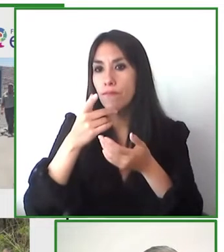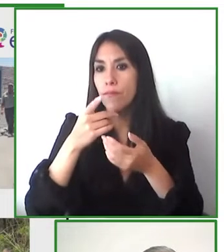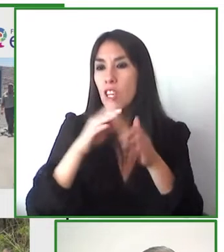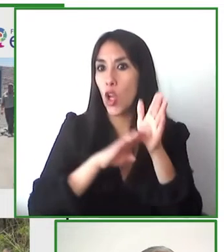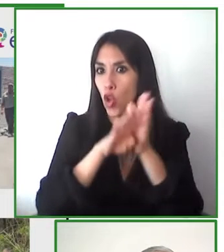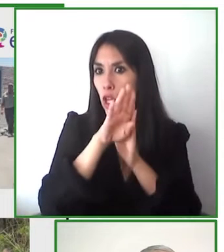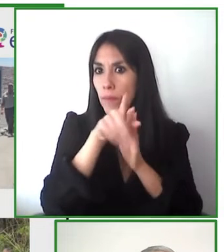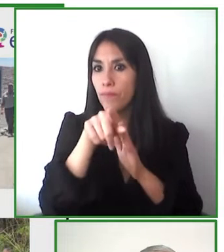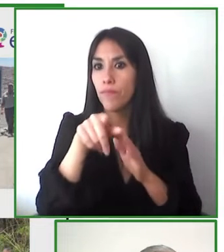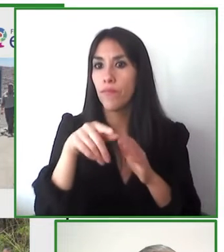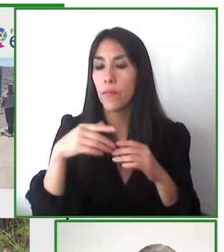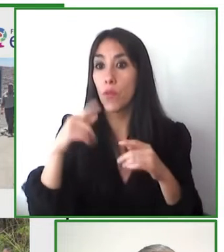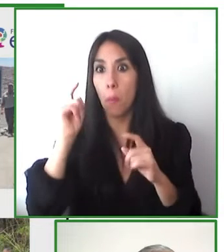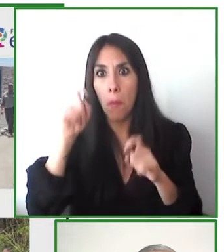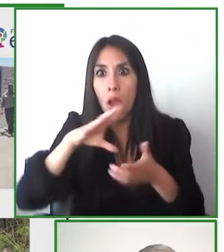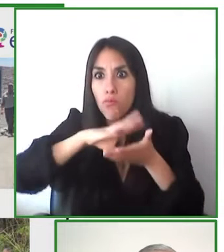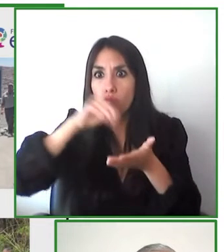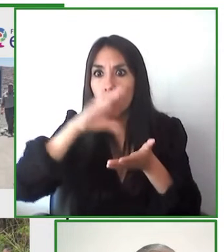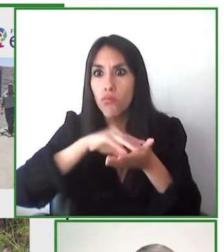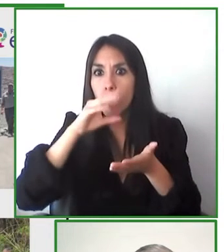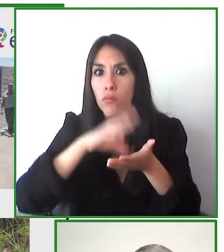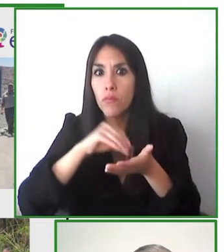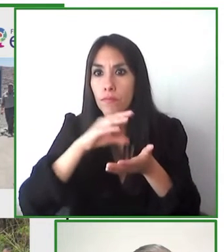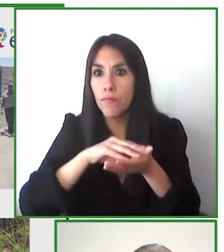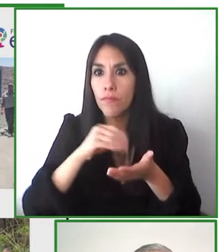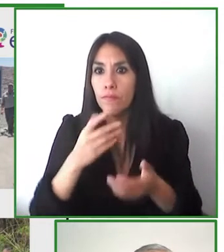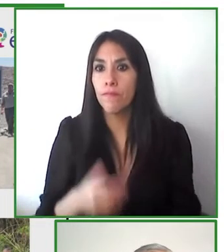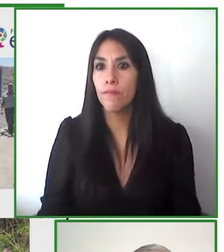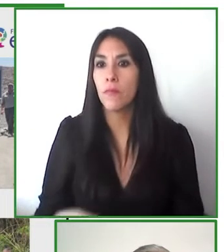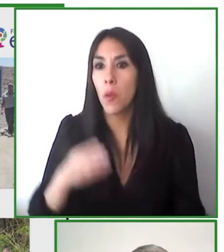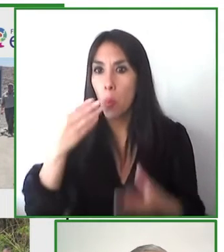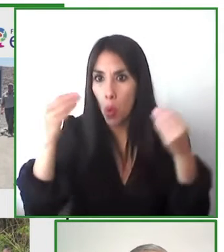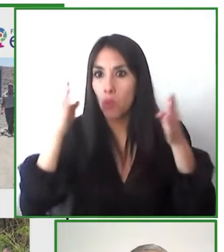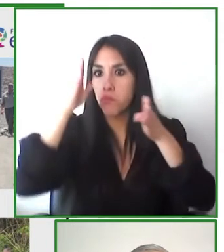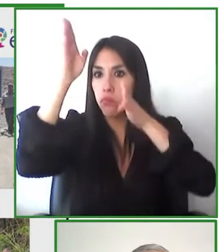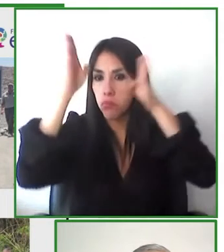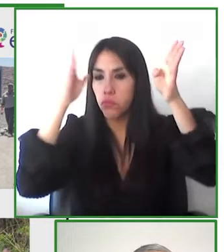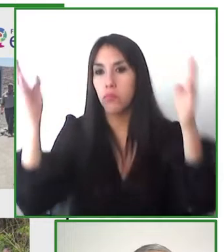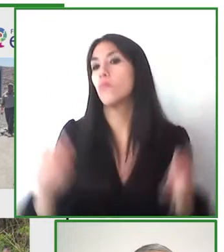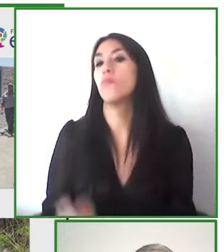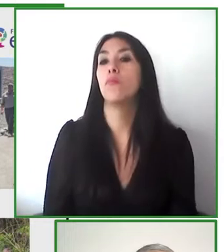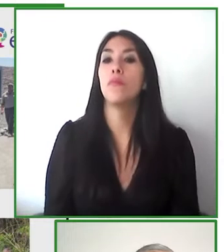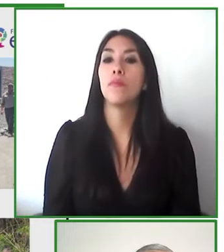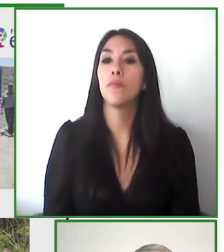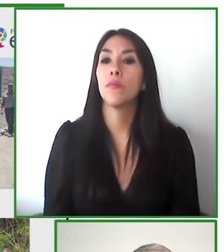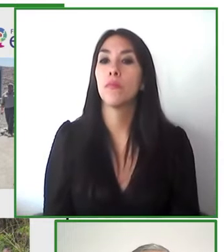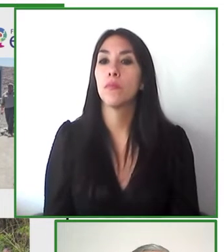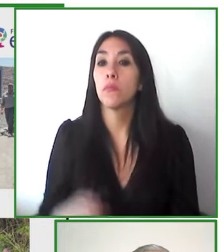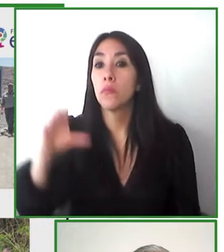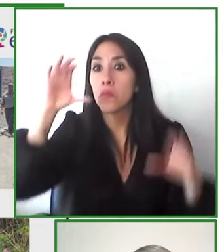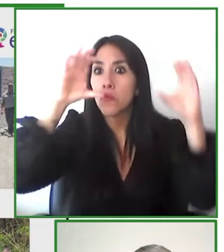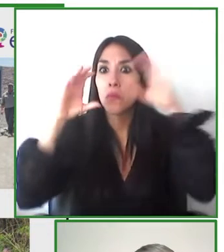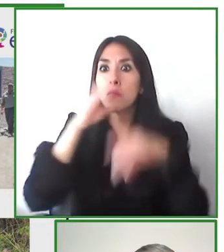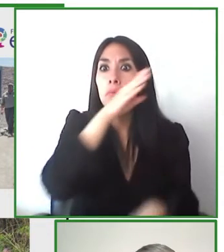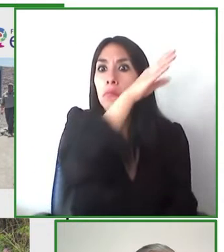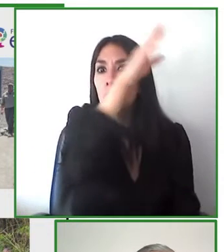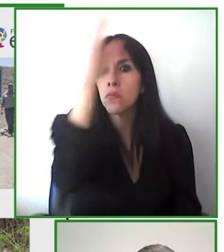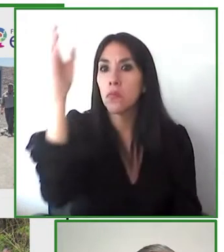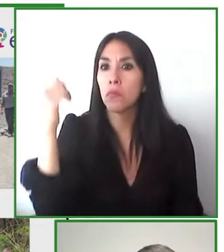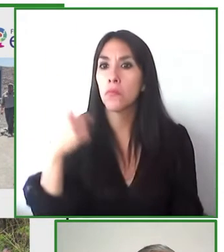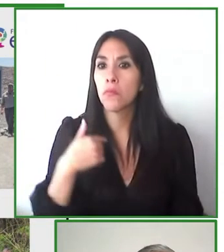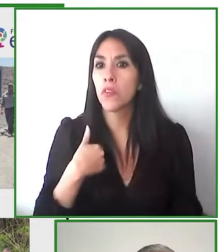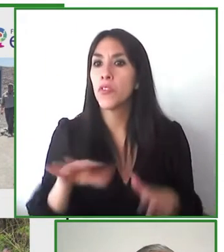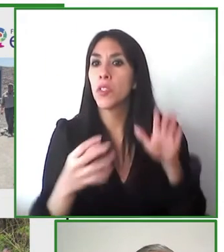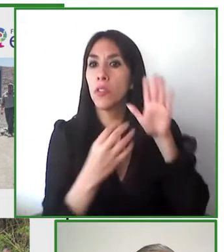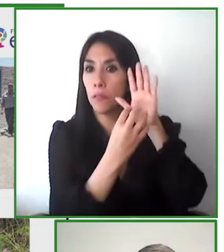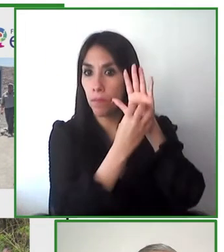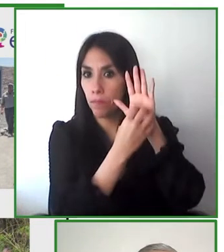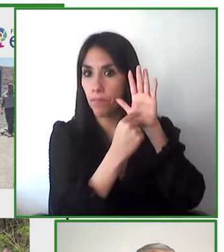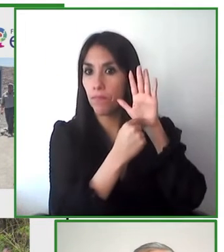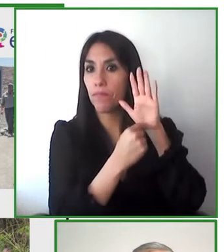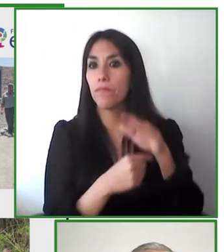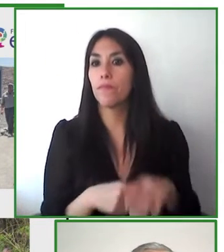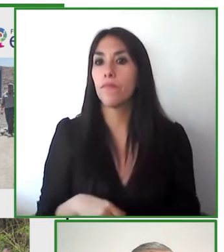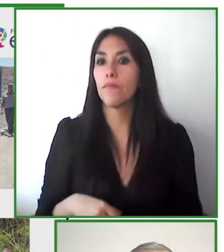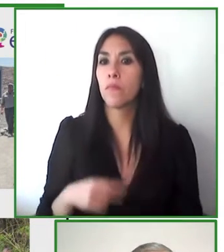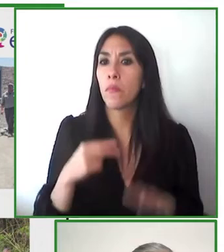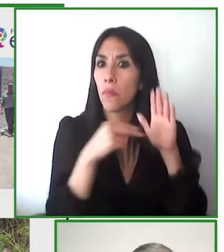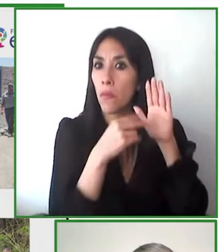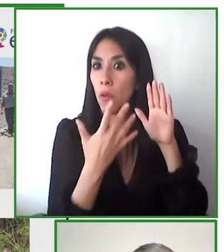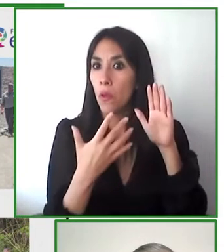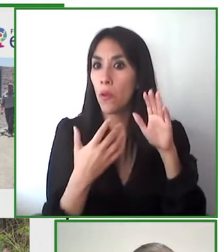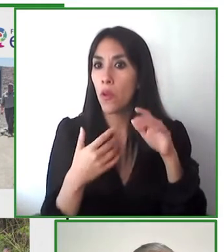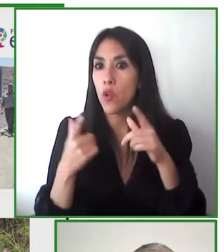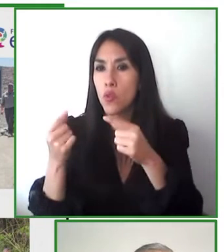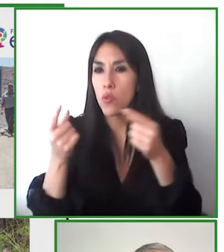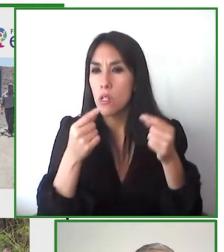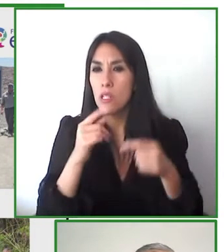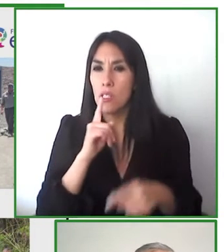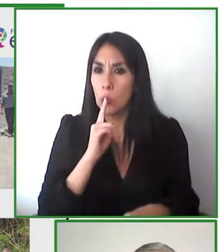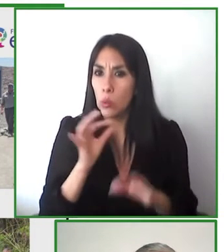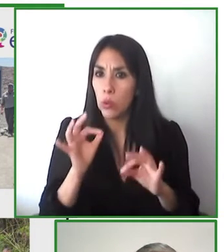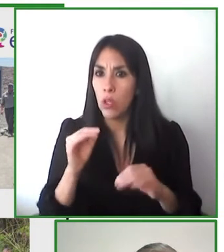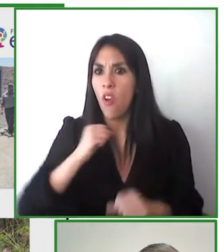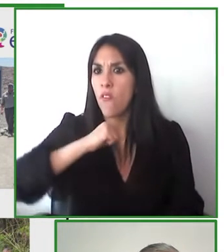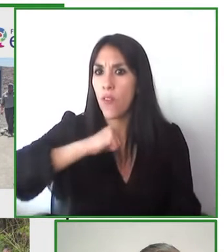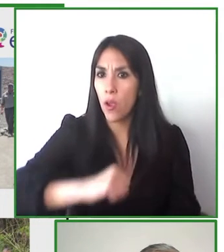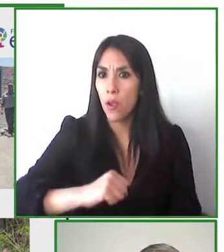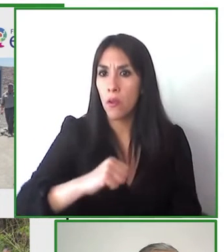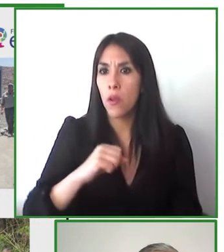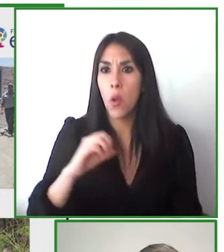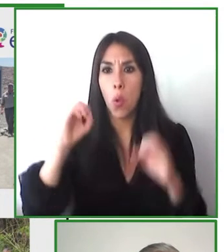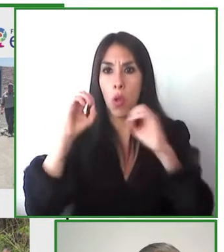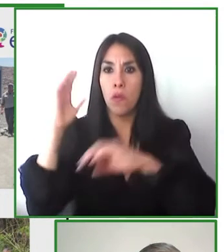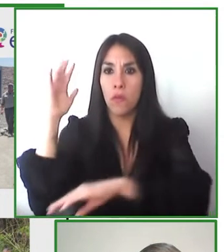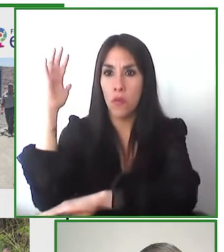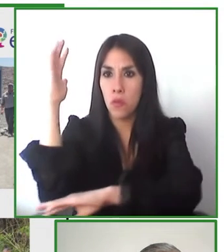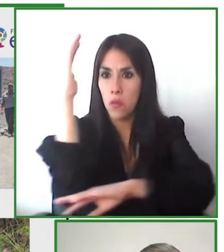what is our dream, our seal we do not have to make any interventions into